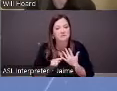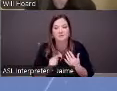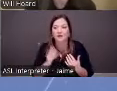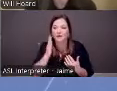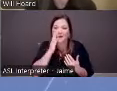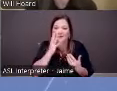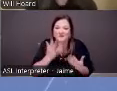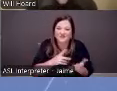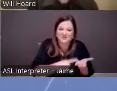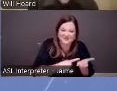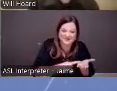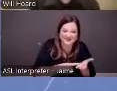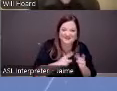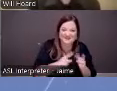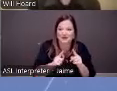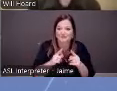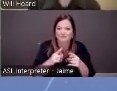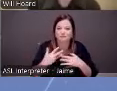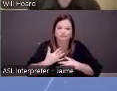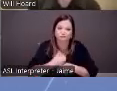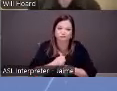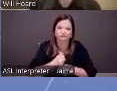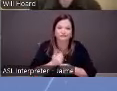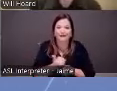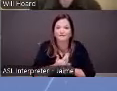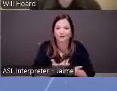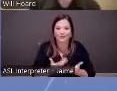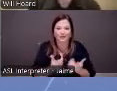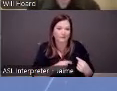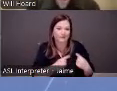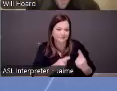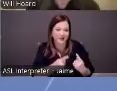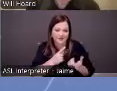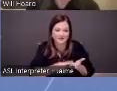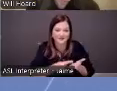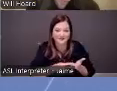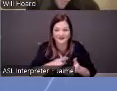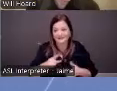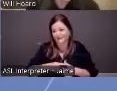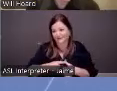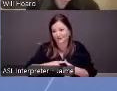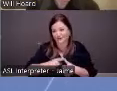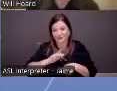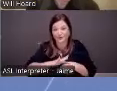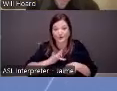so it's just kind of summarizing everything we have been talking about, the first one being that early engagement, at least